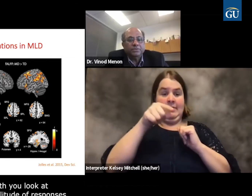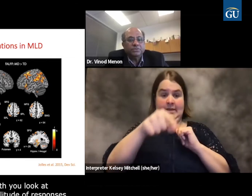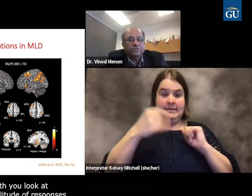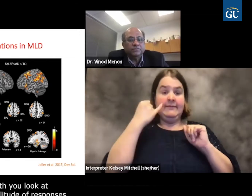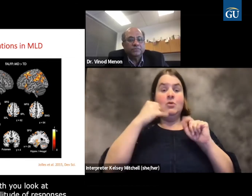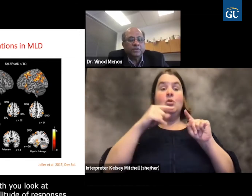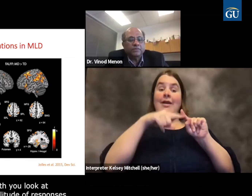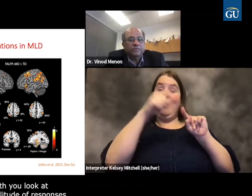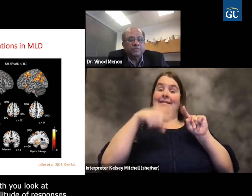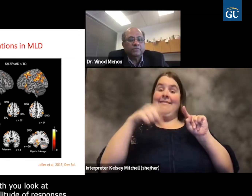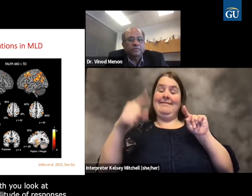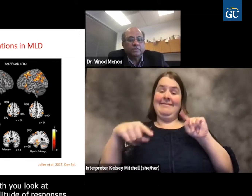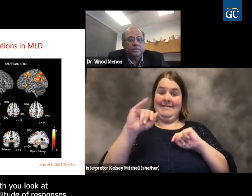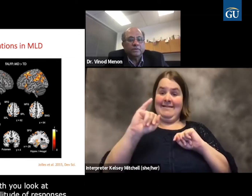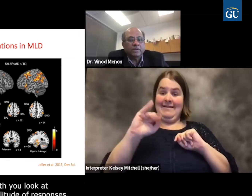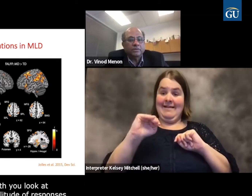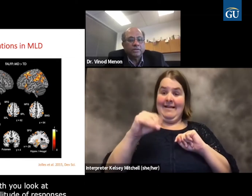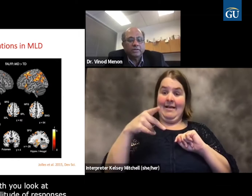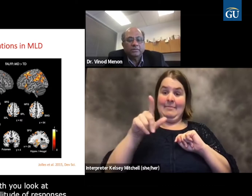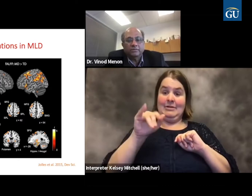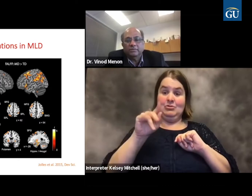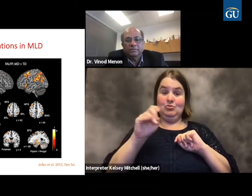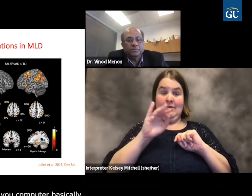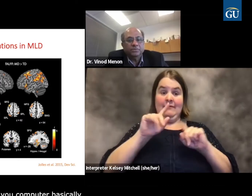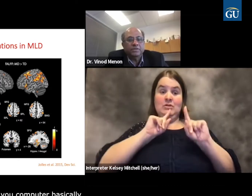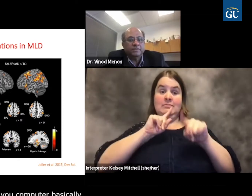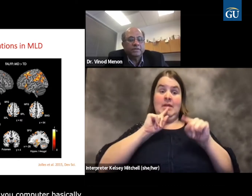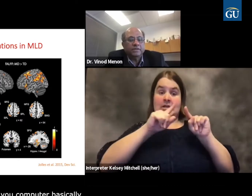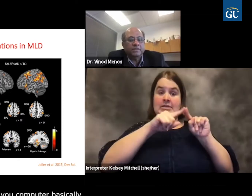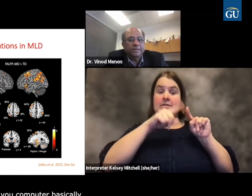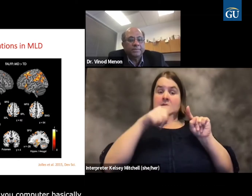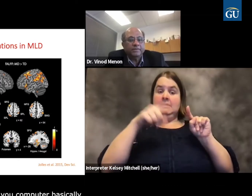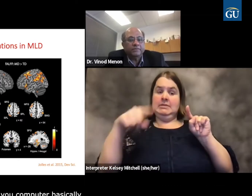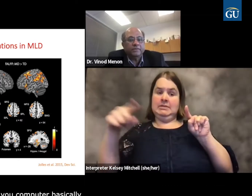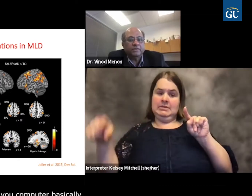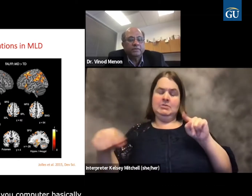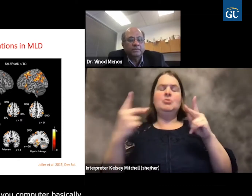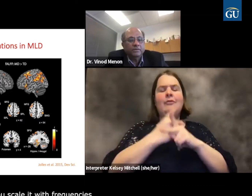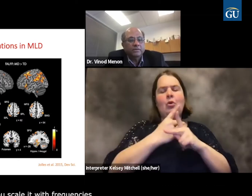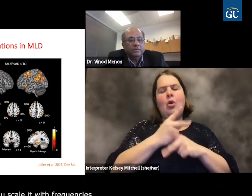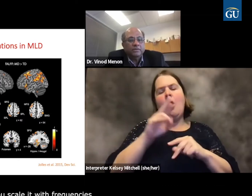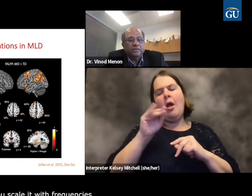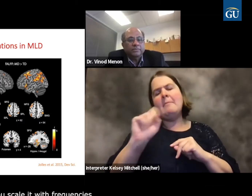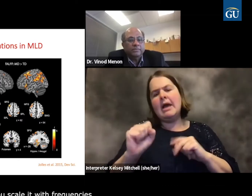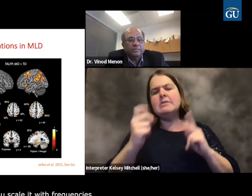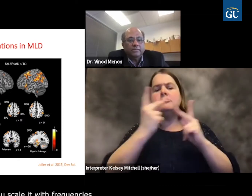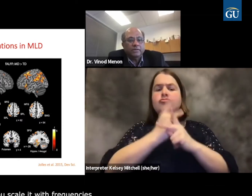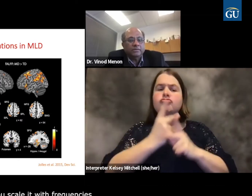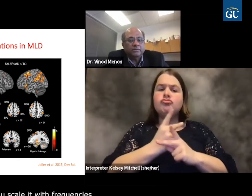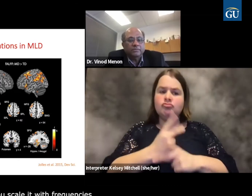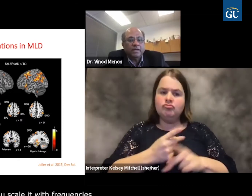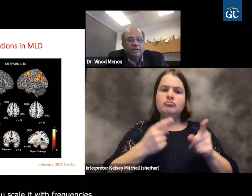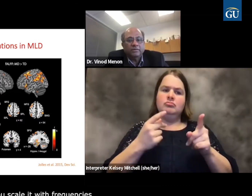you look at the amplitude of responses and look at you compute basically an rms